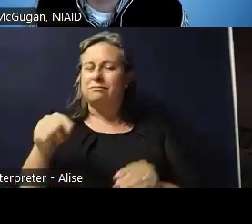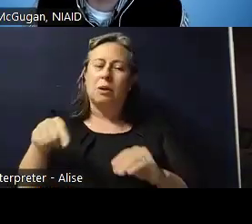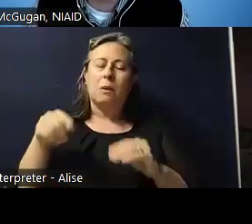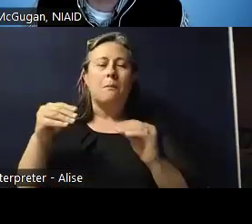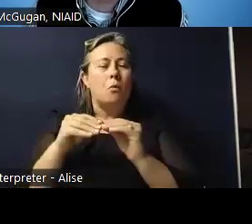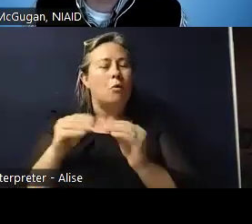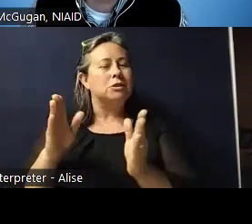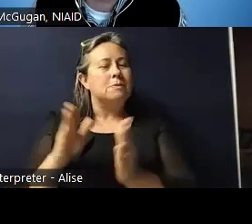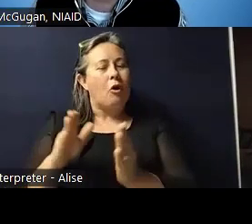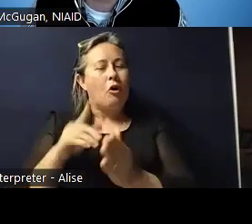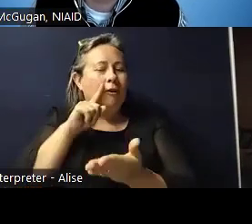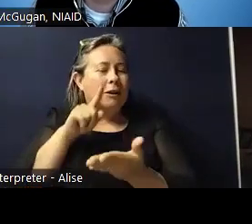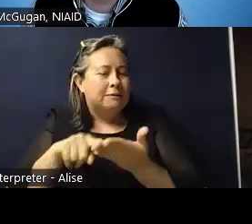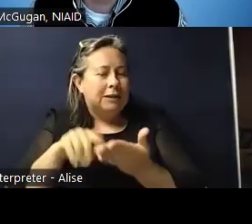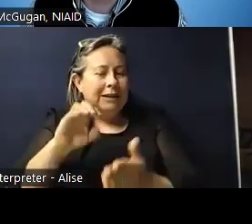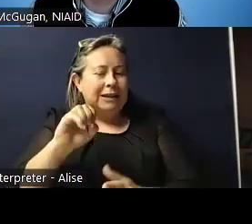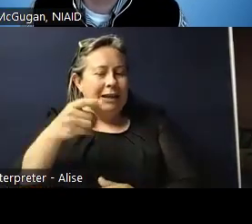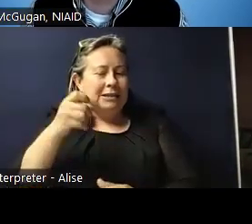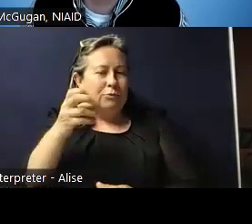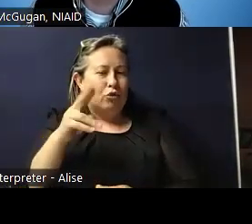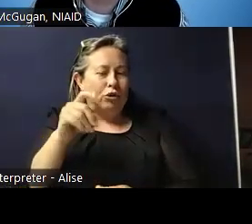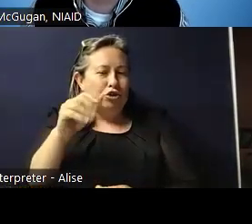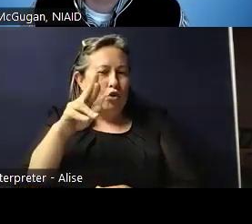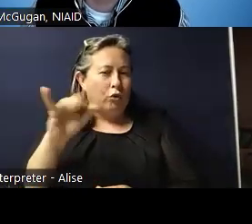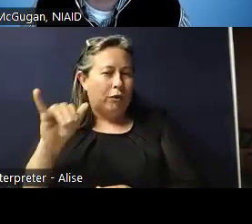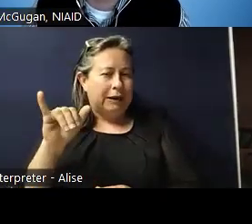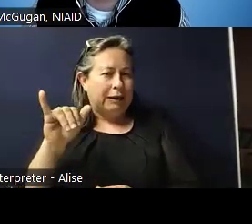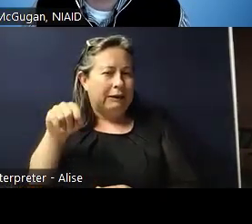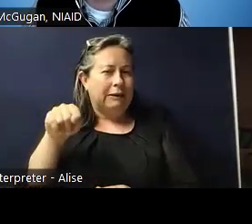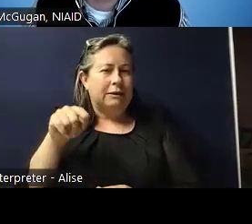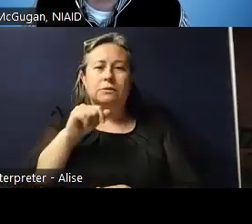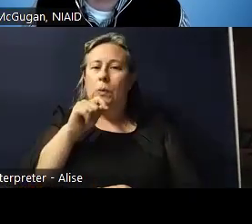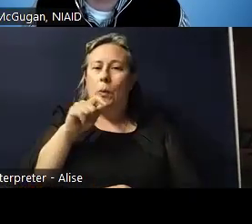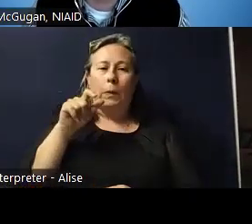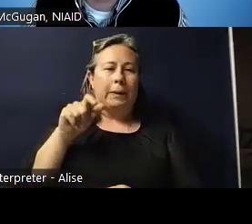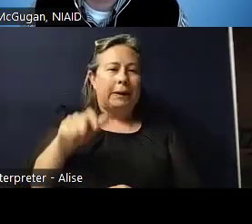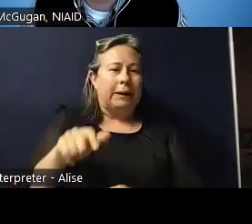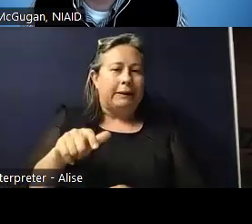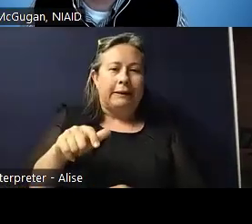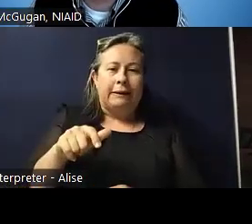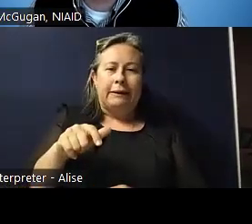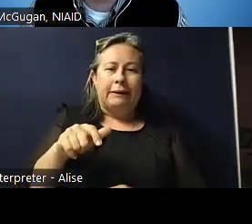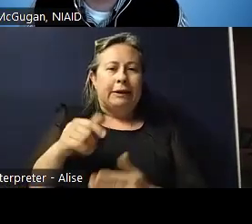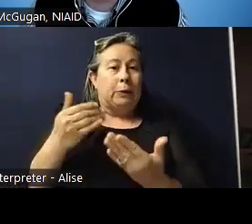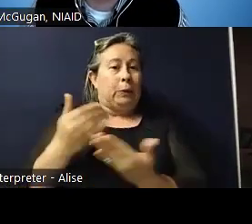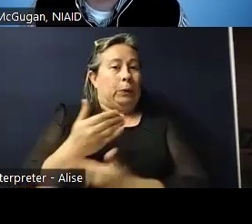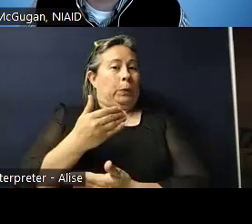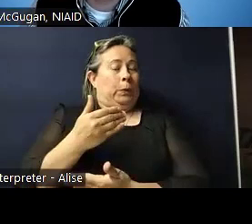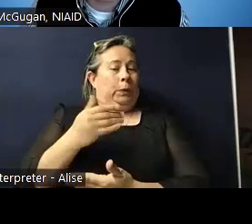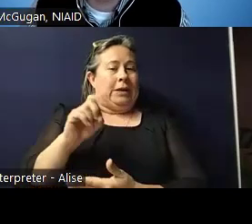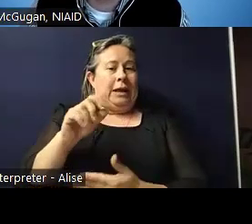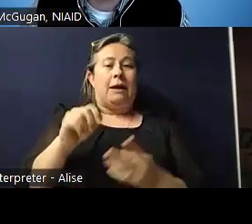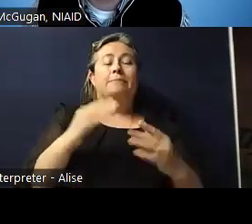and you don't need preliminary data for this particular type of activity. We also have the R03.